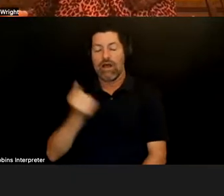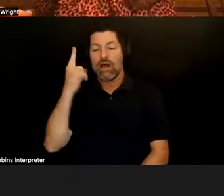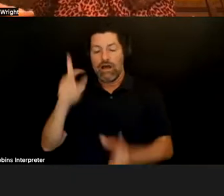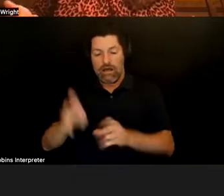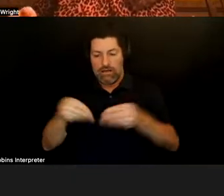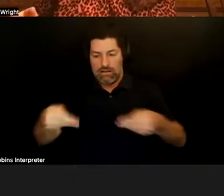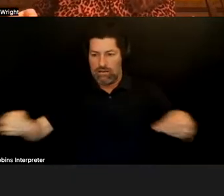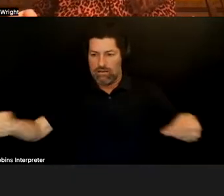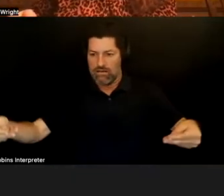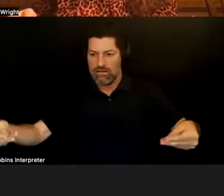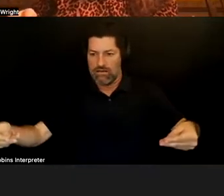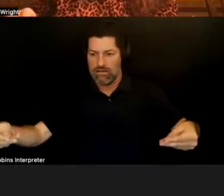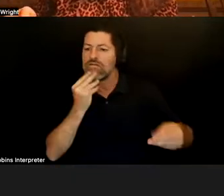Hebrew Bible. 20:24:40 There are other names for goddess